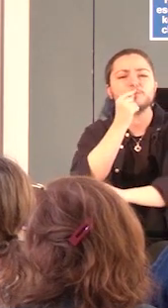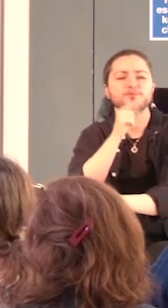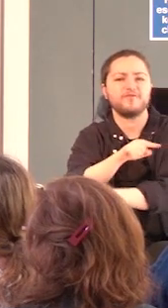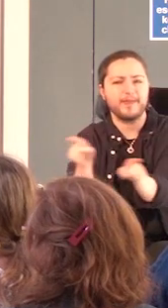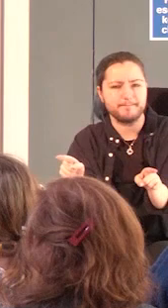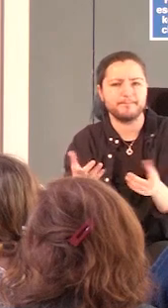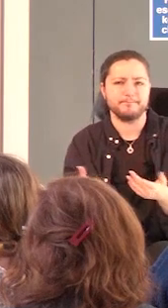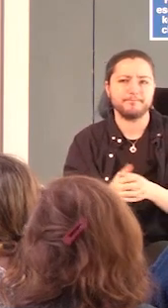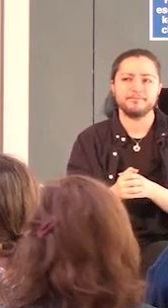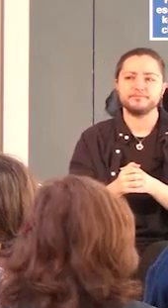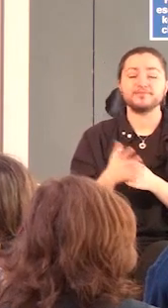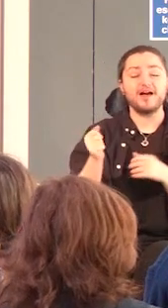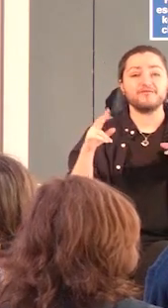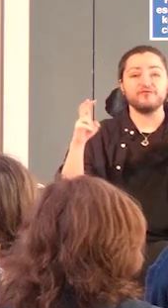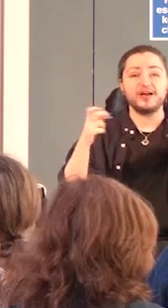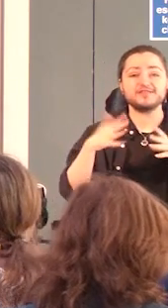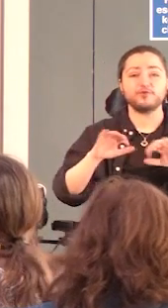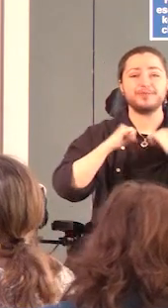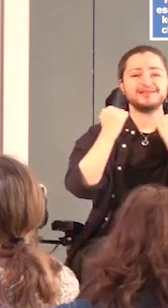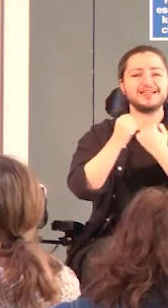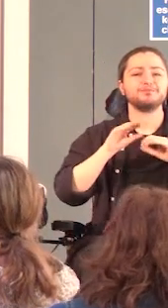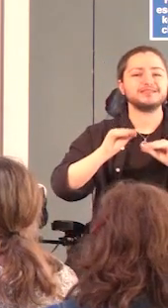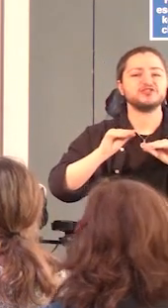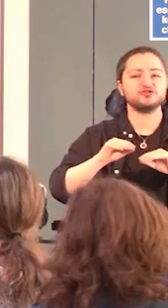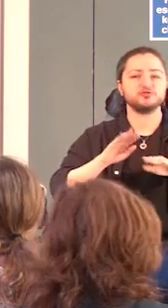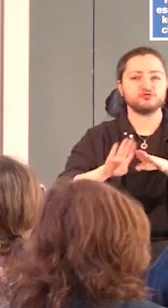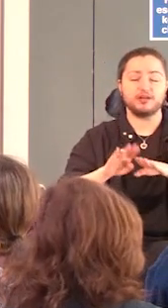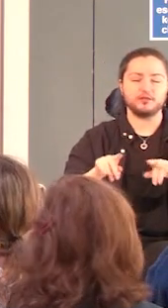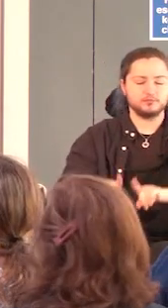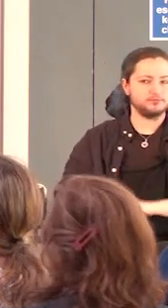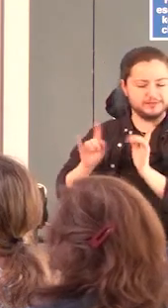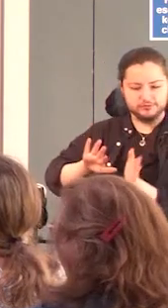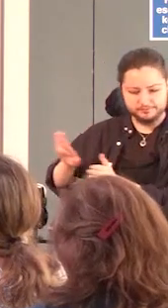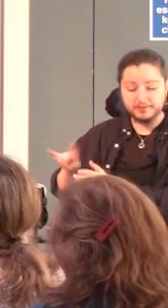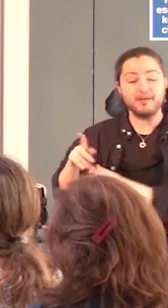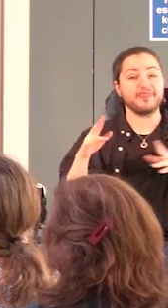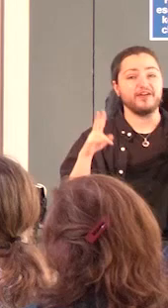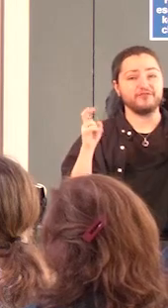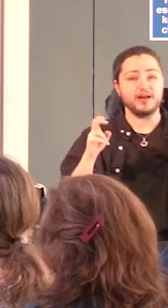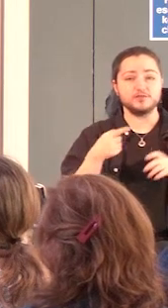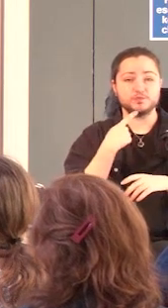I took a phrase actually from Teen Teach training, which is obviously a complete separate thing. But that phrase, when we say to people,